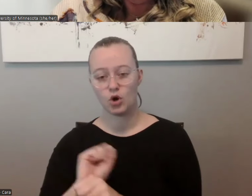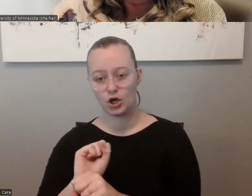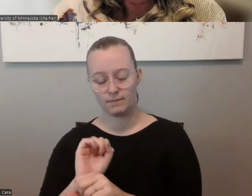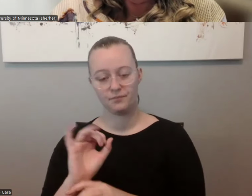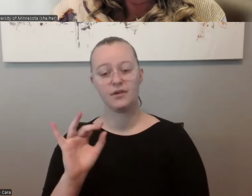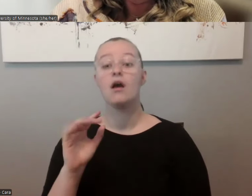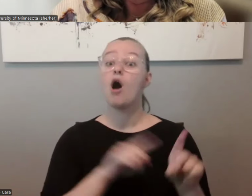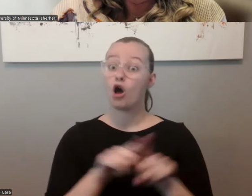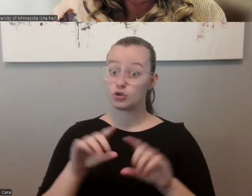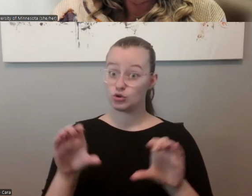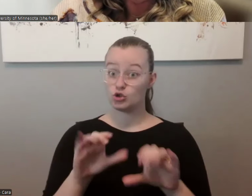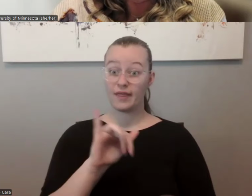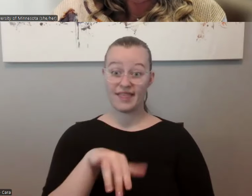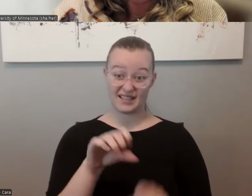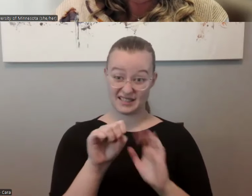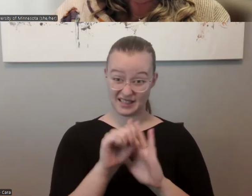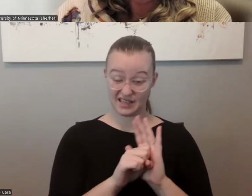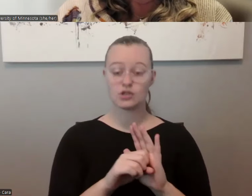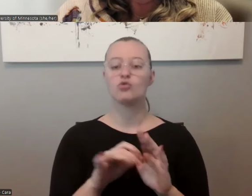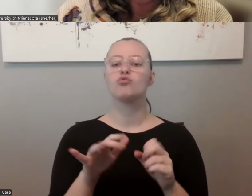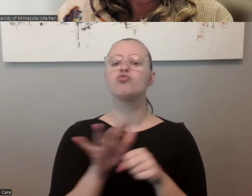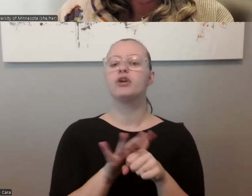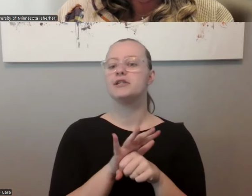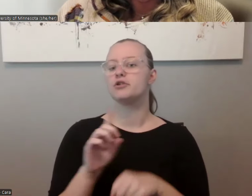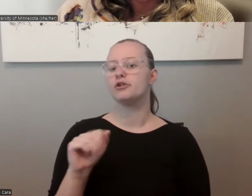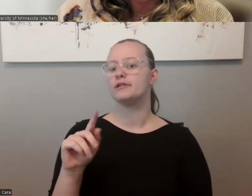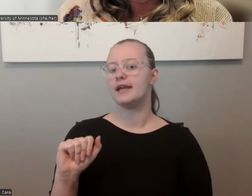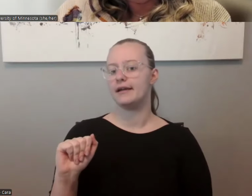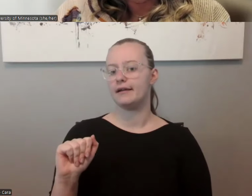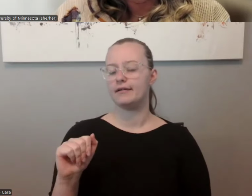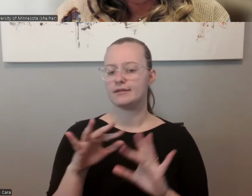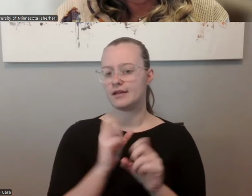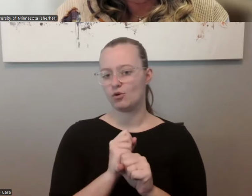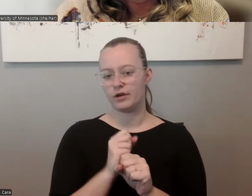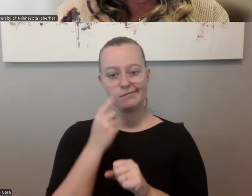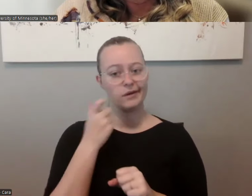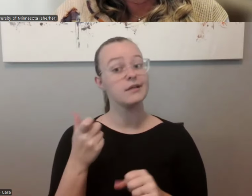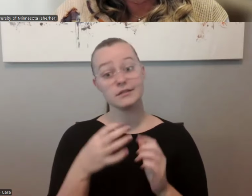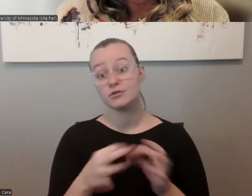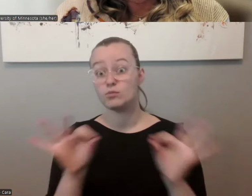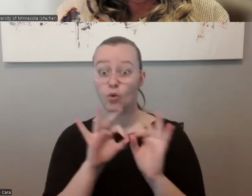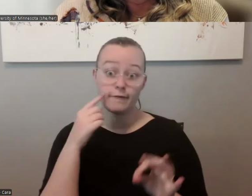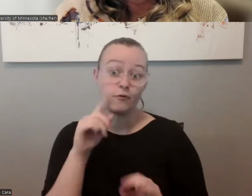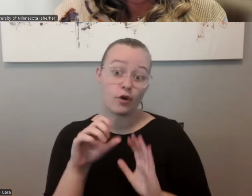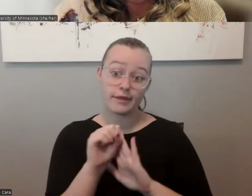also do in that state is a regional data summary and regional profile because that was important to the state.